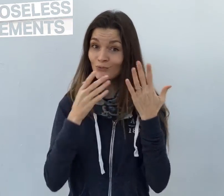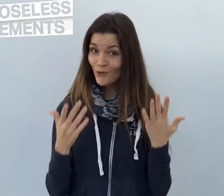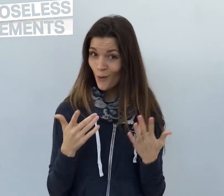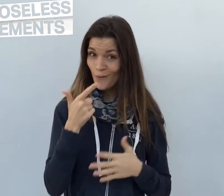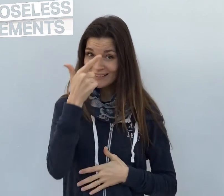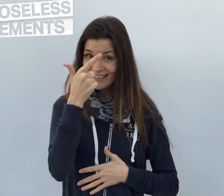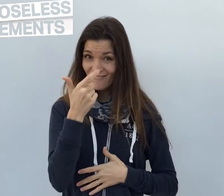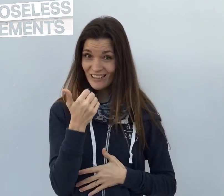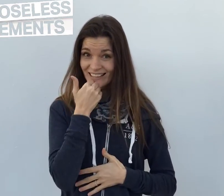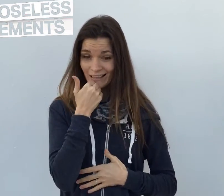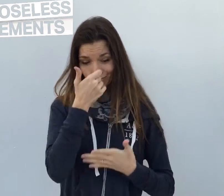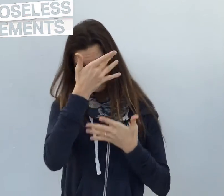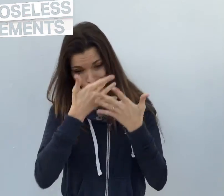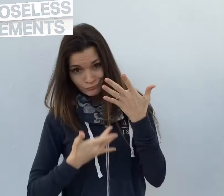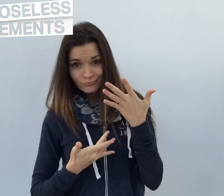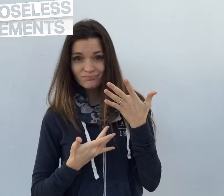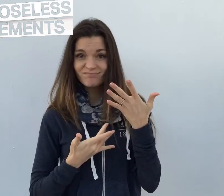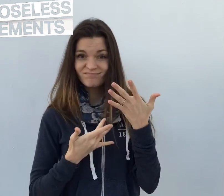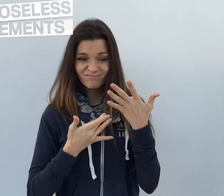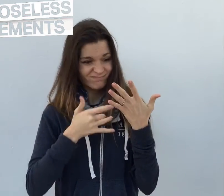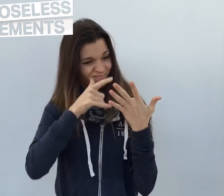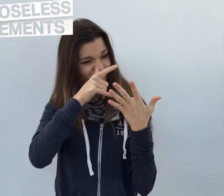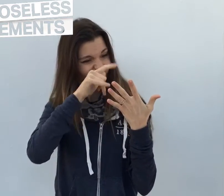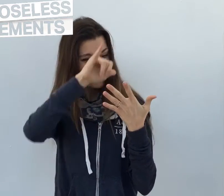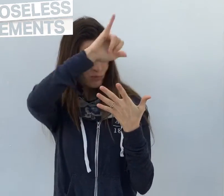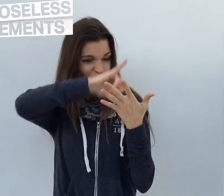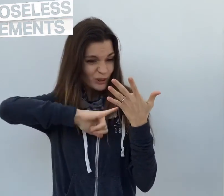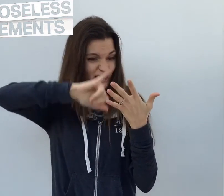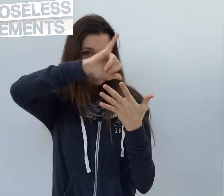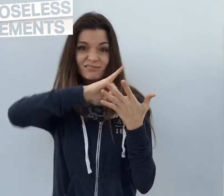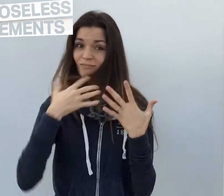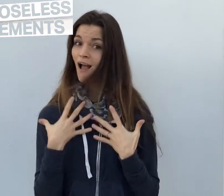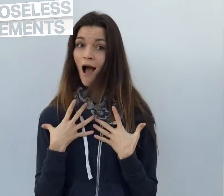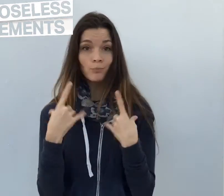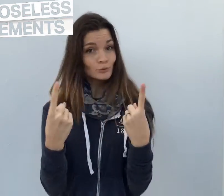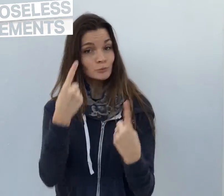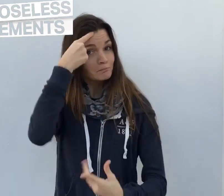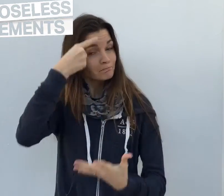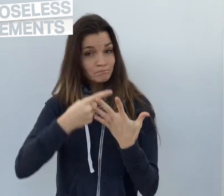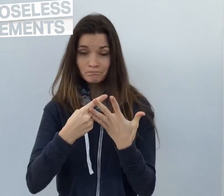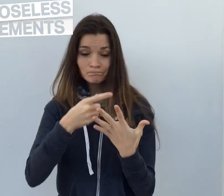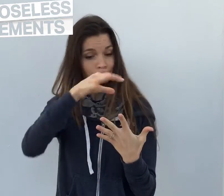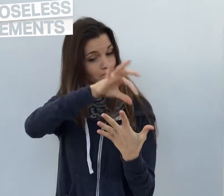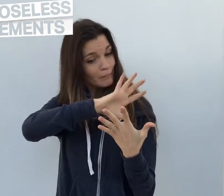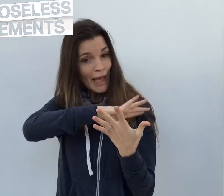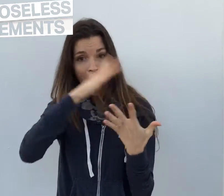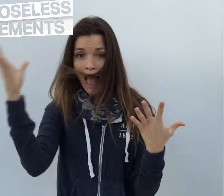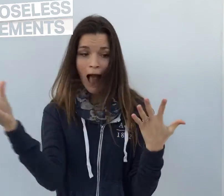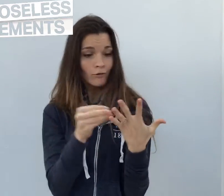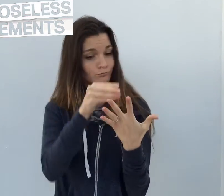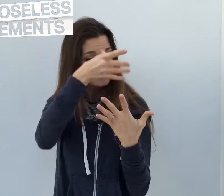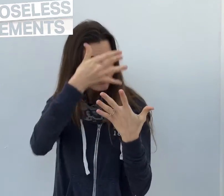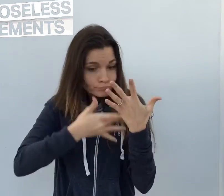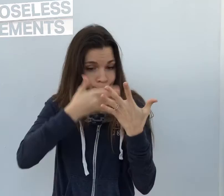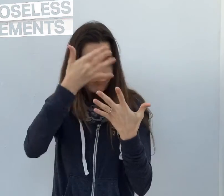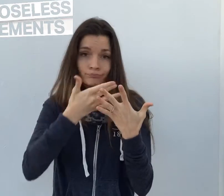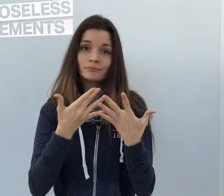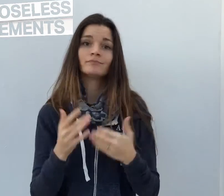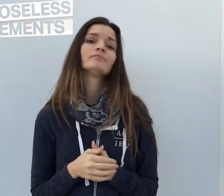So, we have seven days for you to choose from and it’s just a case of picking one that works best for you and coming along.